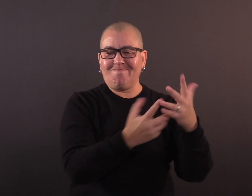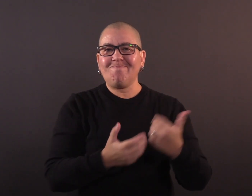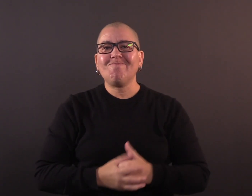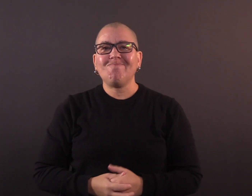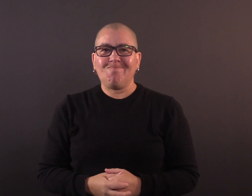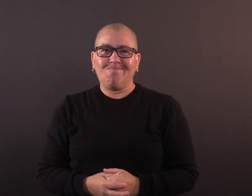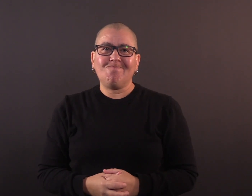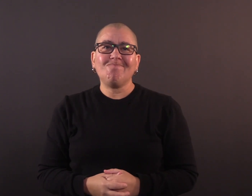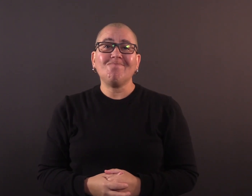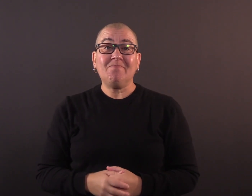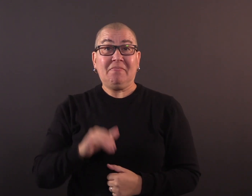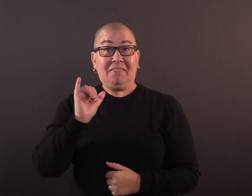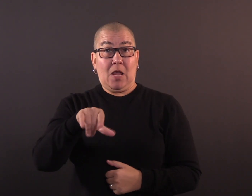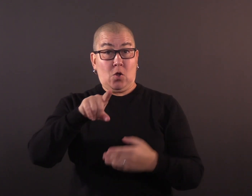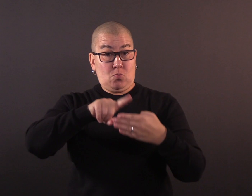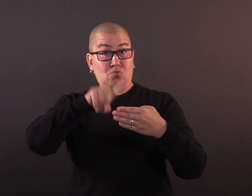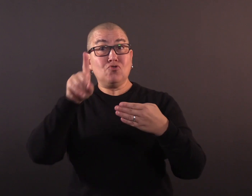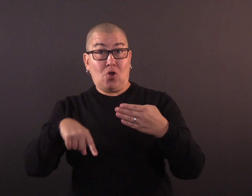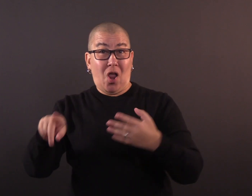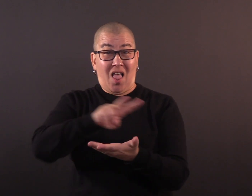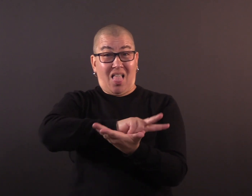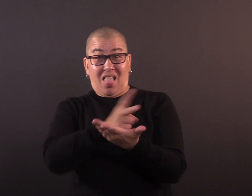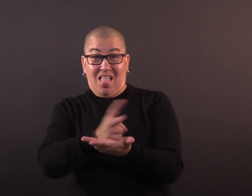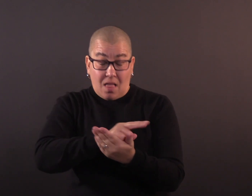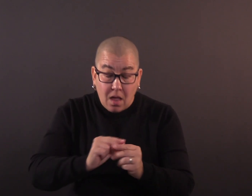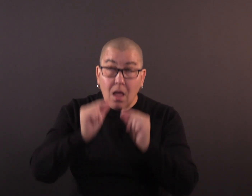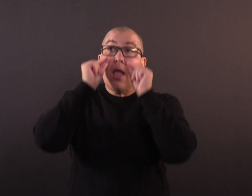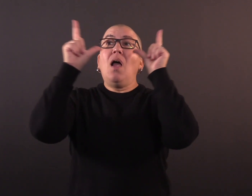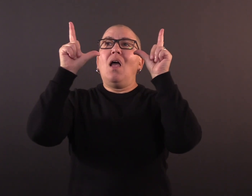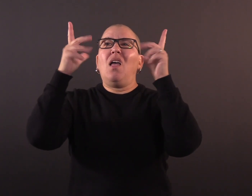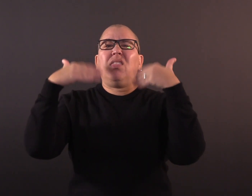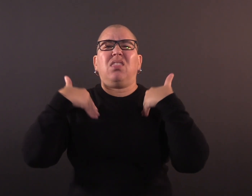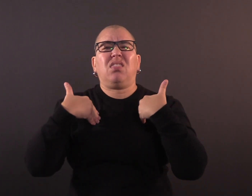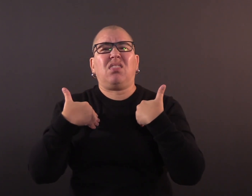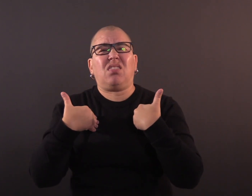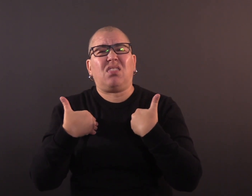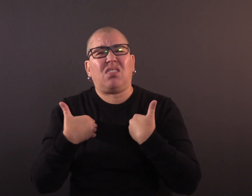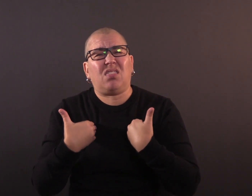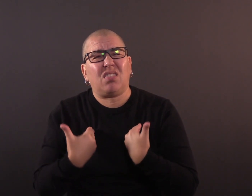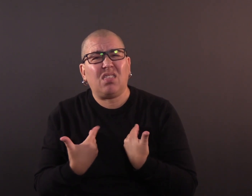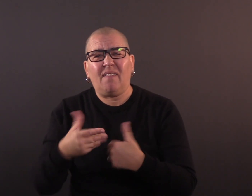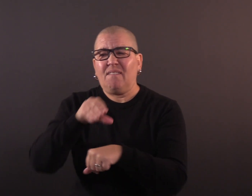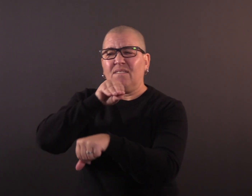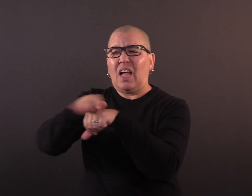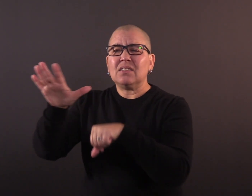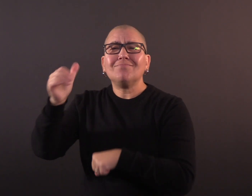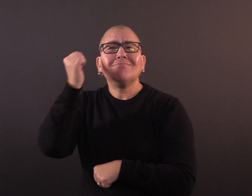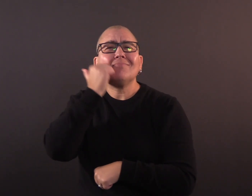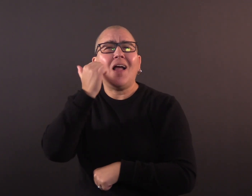"As a result, they wake up fatigued," he says, which contributes to their